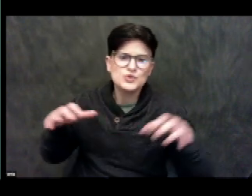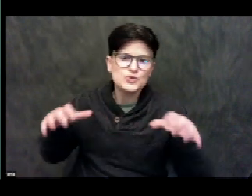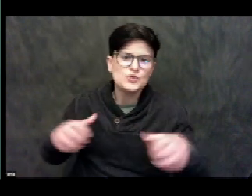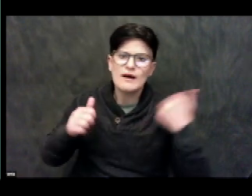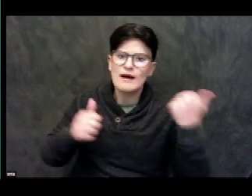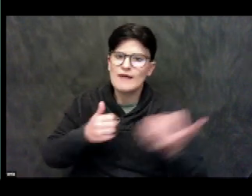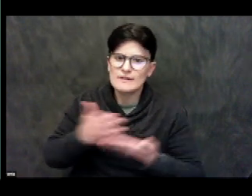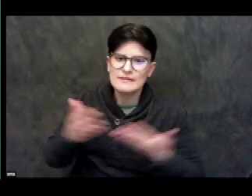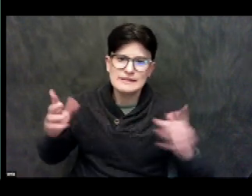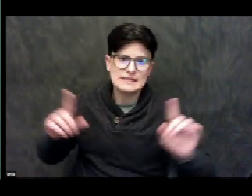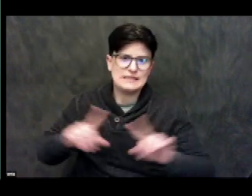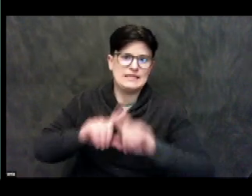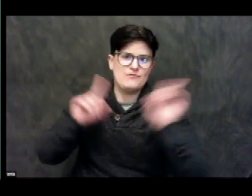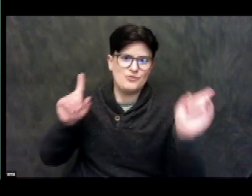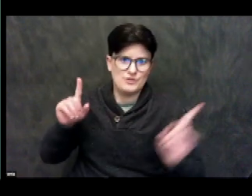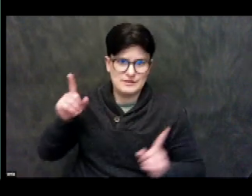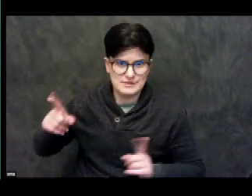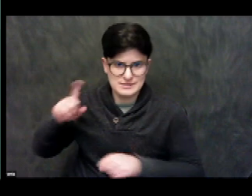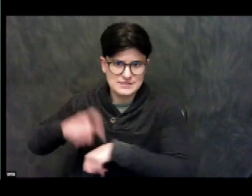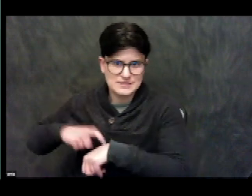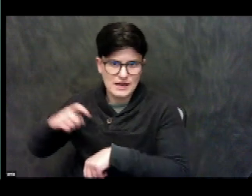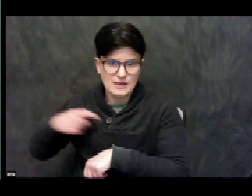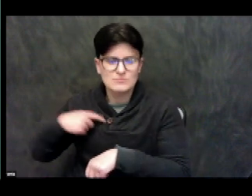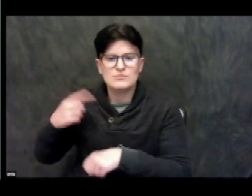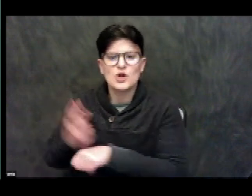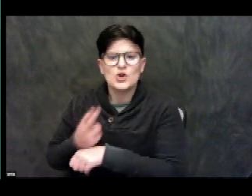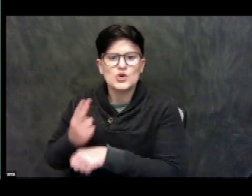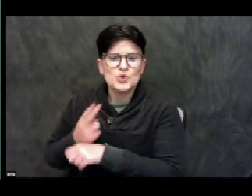So I took a different prenatal. I took something a little more natural but